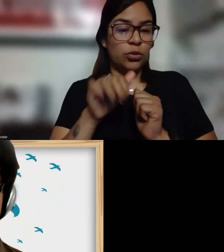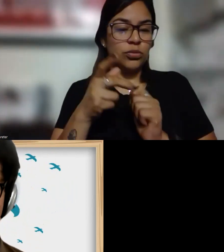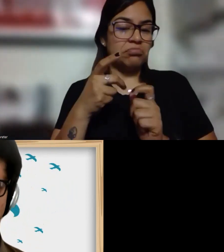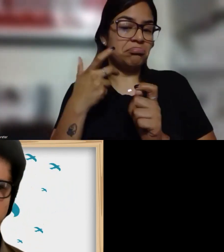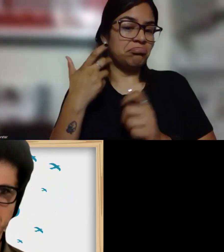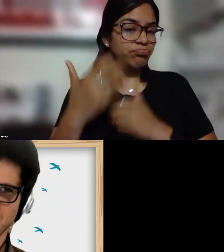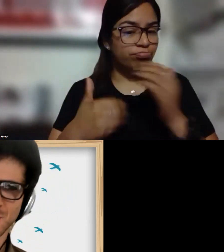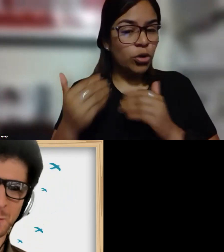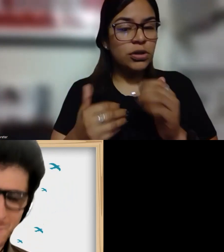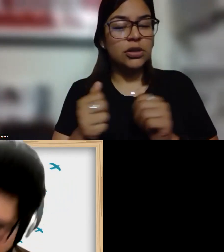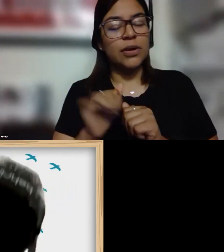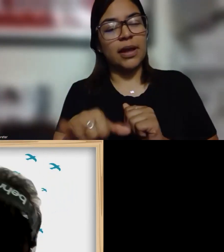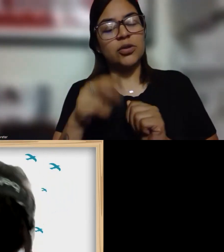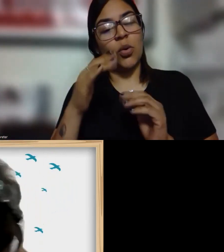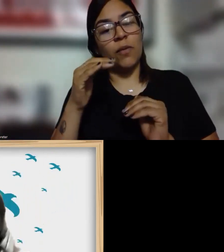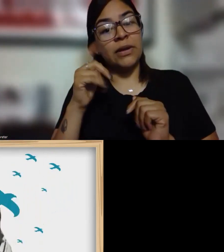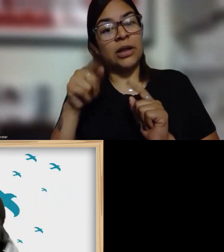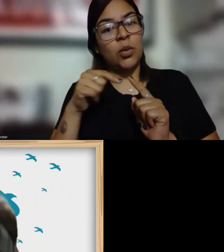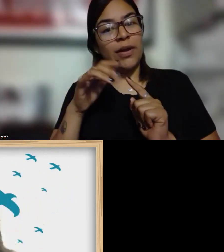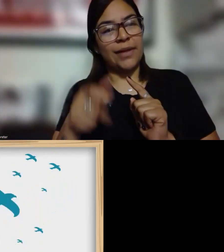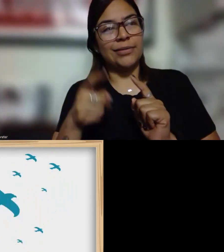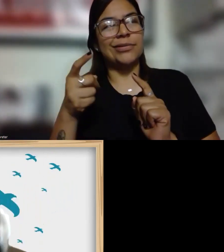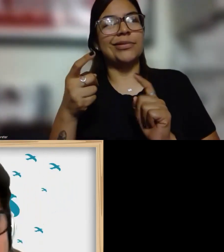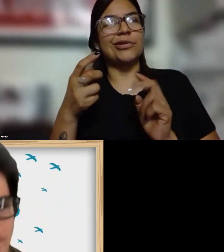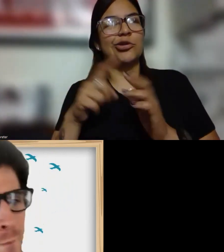we have a process set up to where we can start registering people to take the trainings and